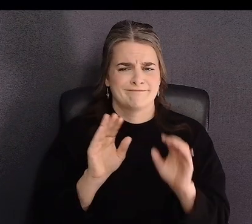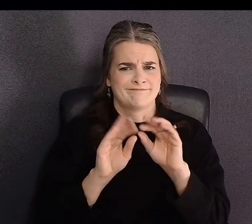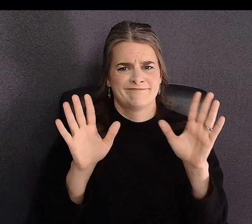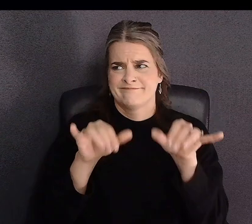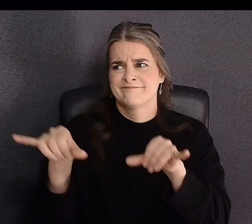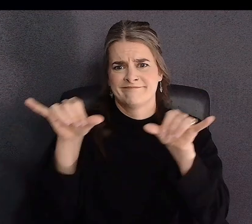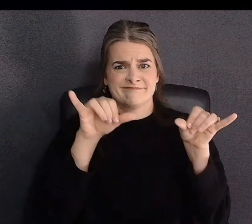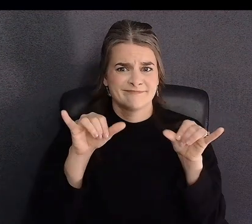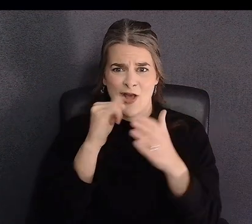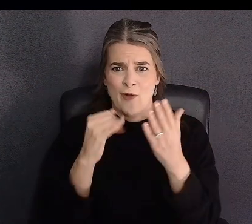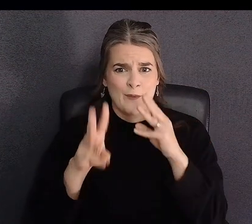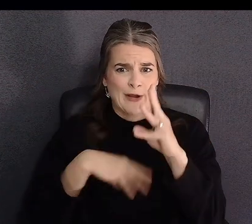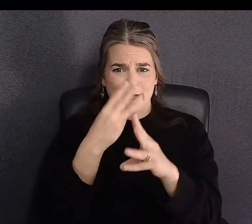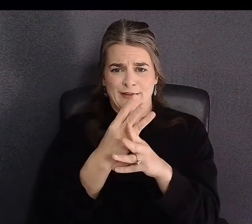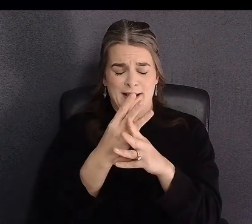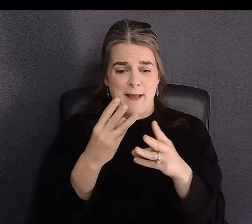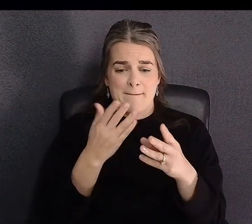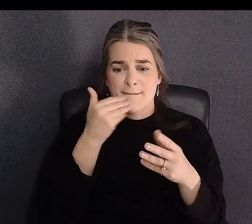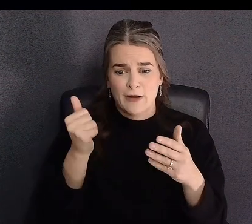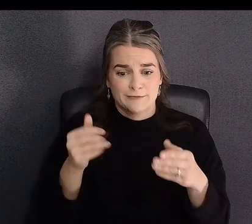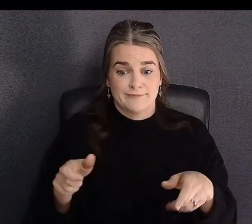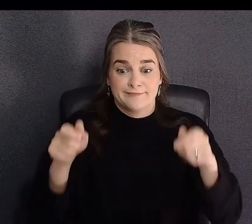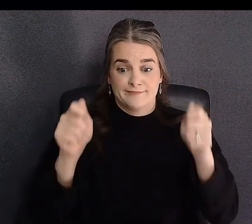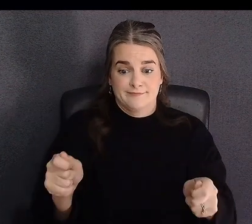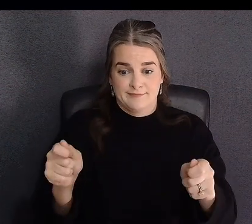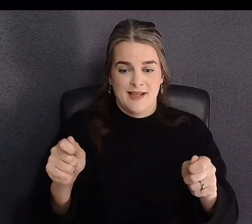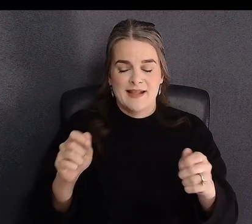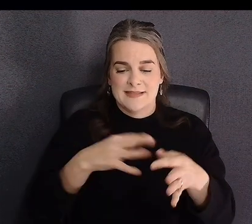materials for better reach and visibility.